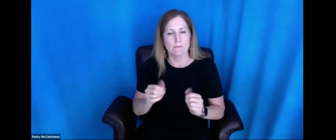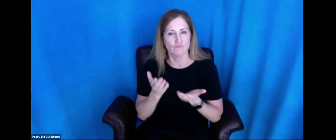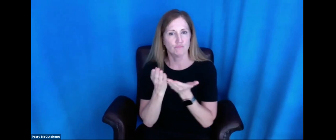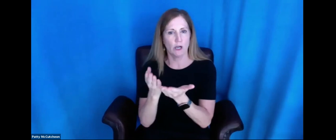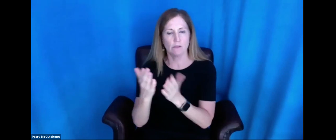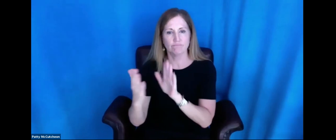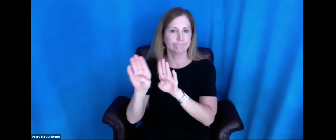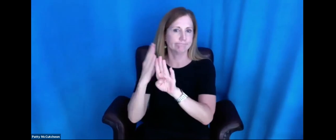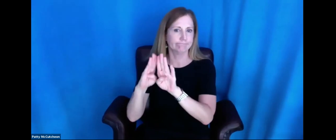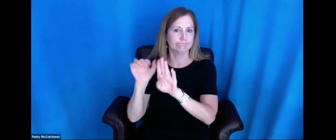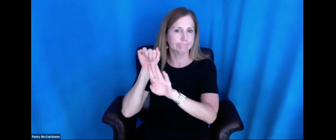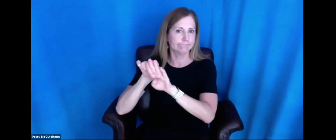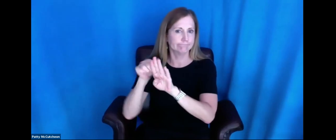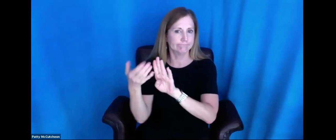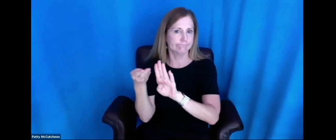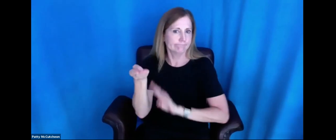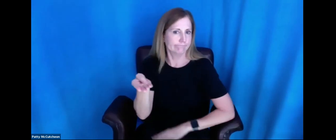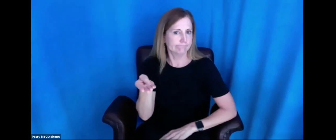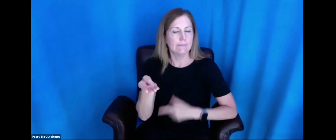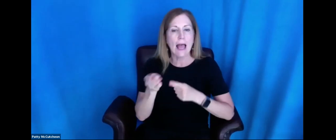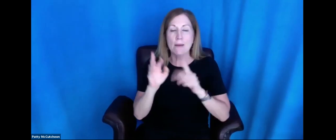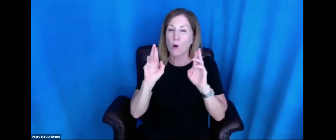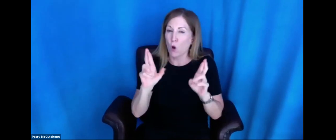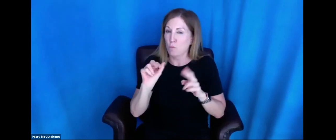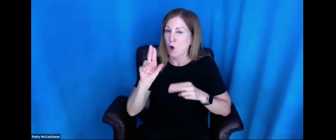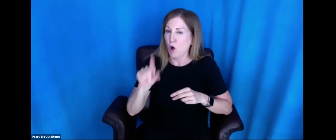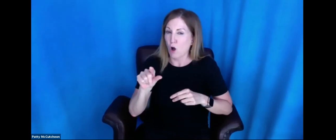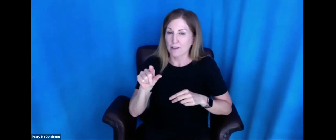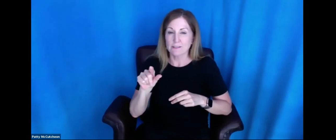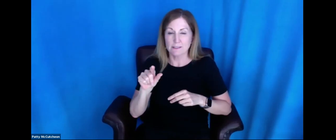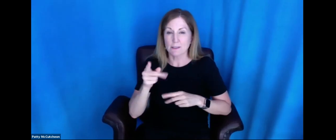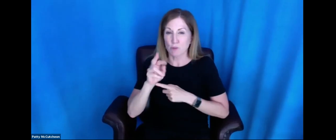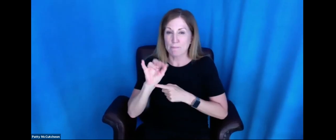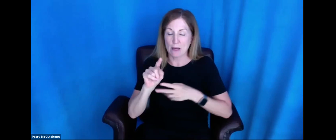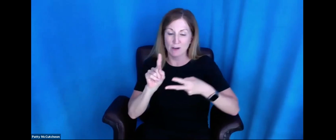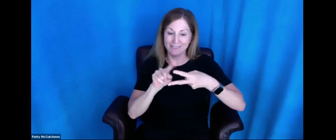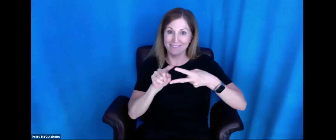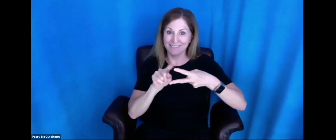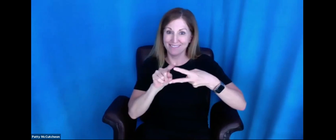I hope that will be resolved by the August Primary.